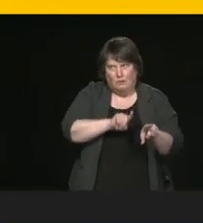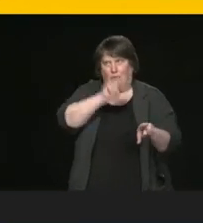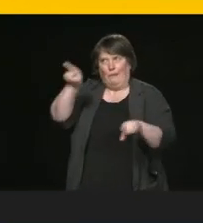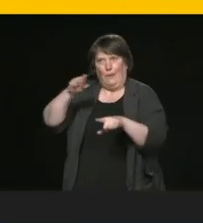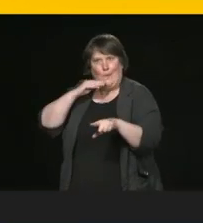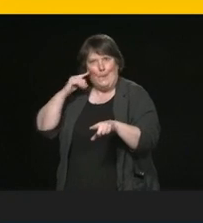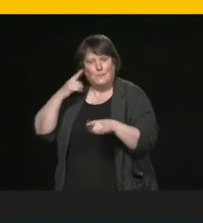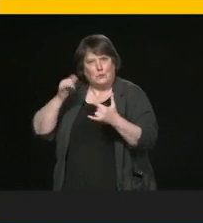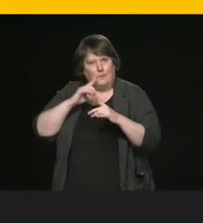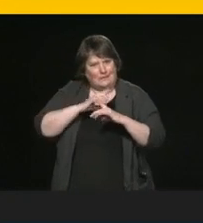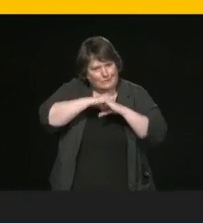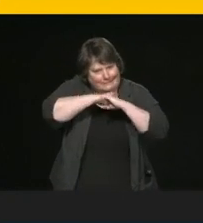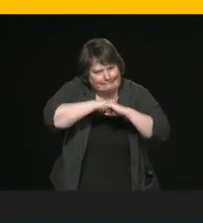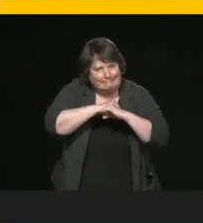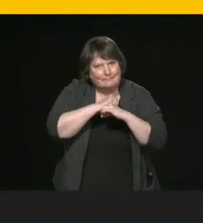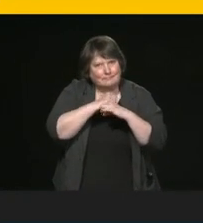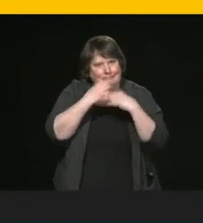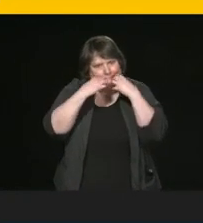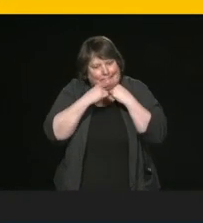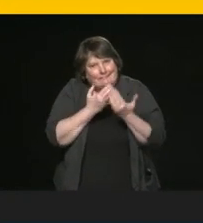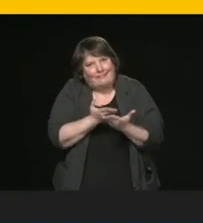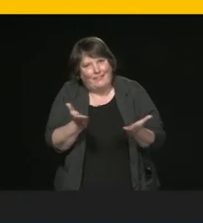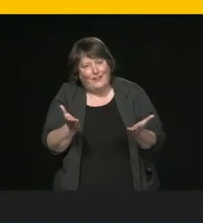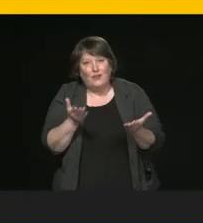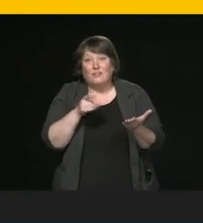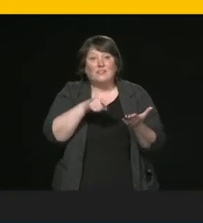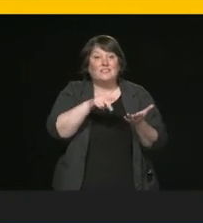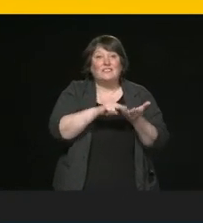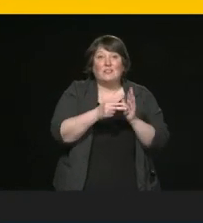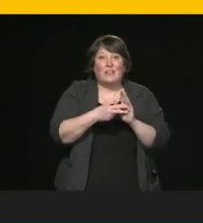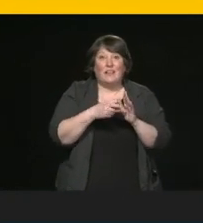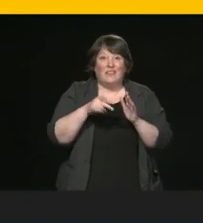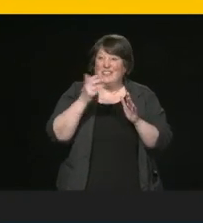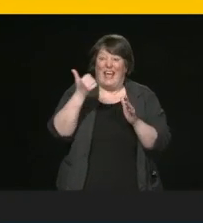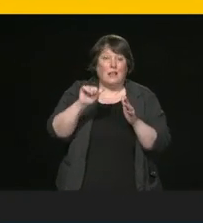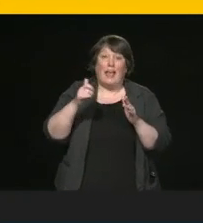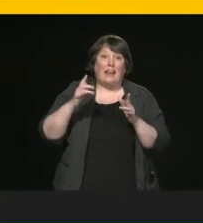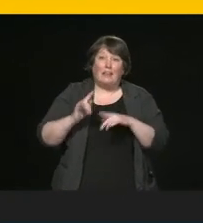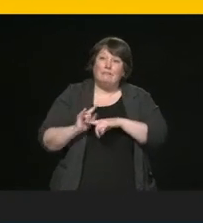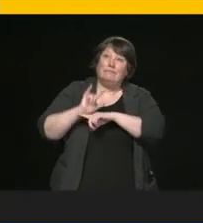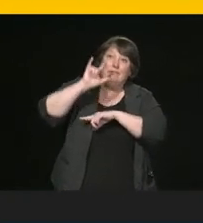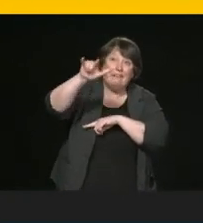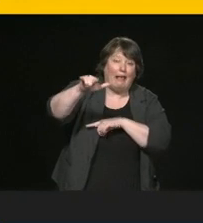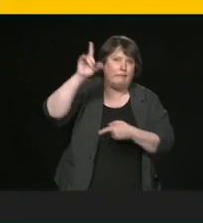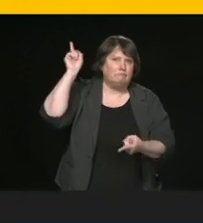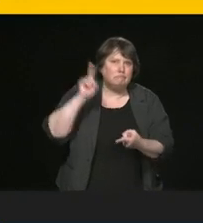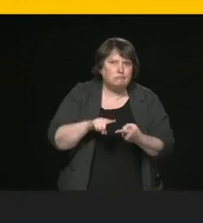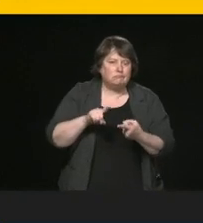WELL. SO I THINK BOTH ASPECTS.